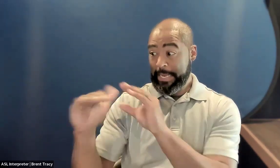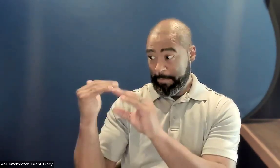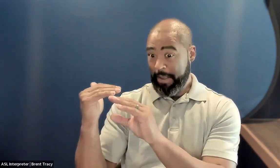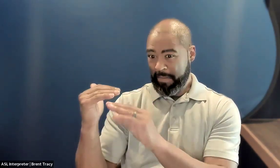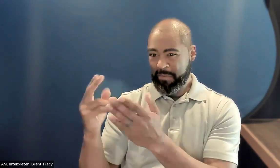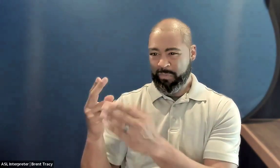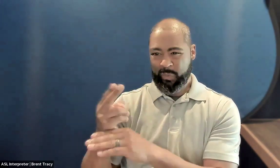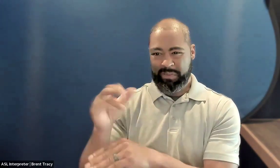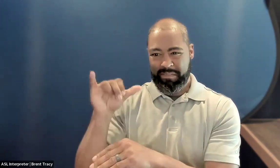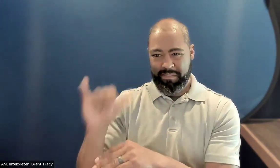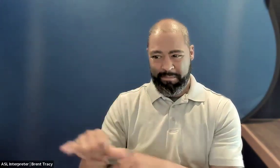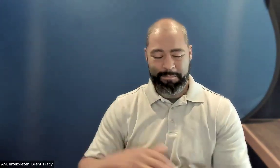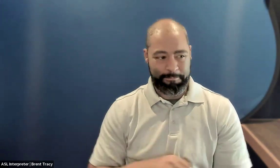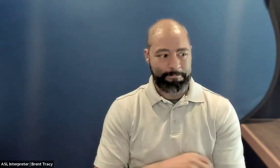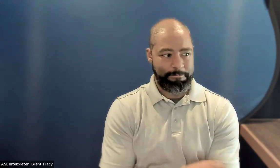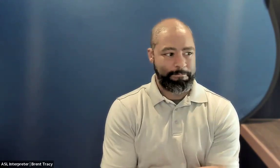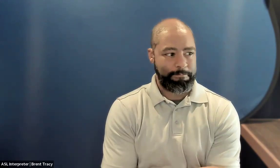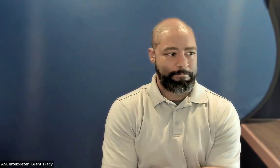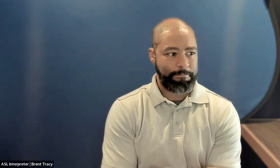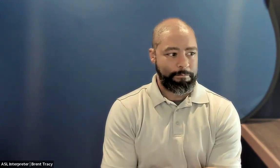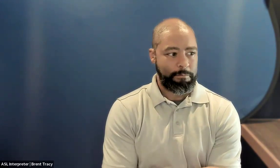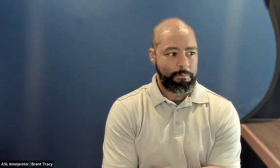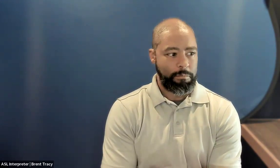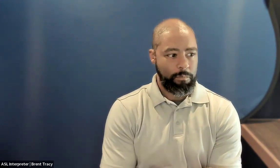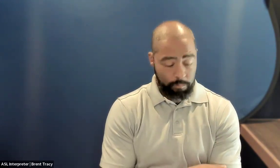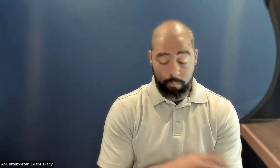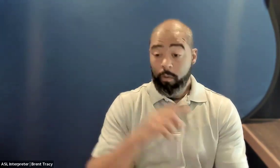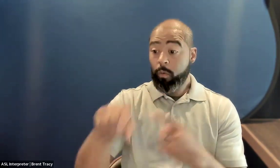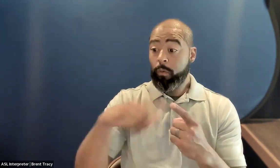The first step is to draw a Polygon at the project site.